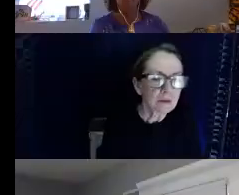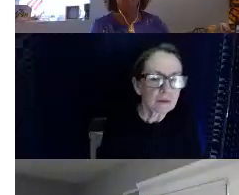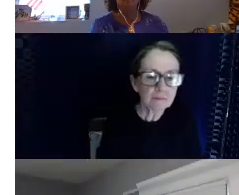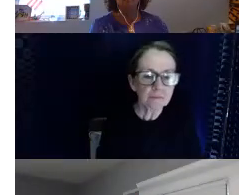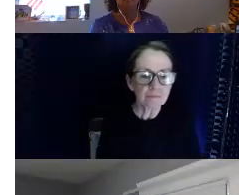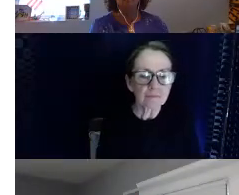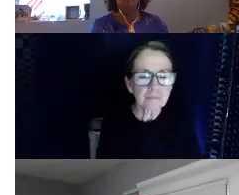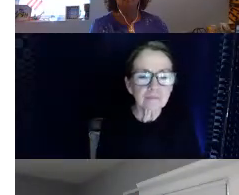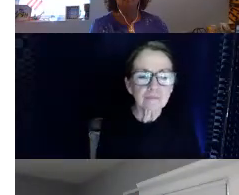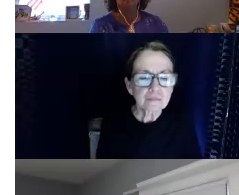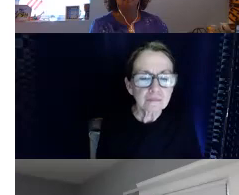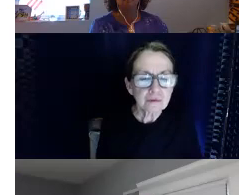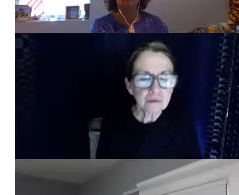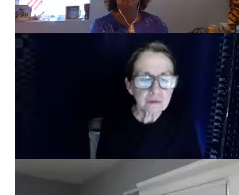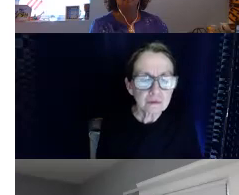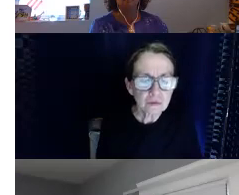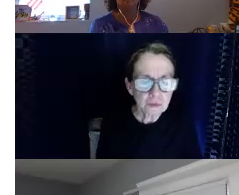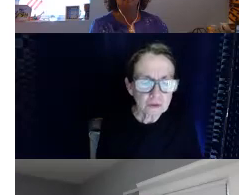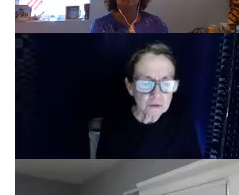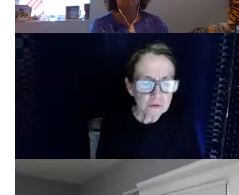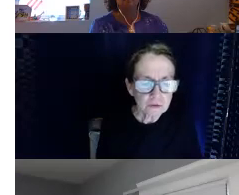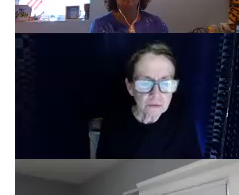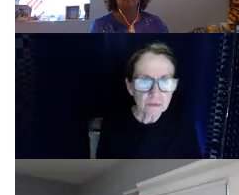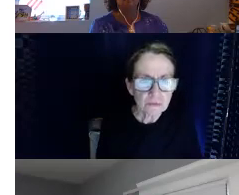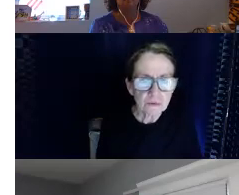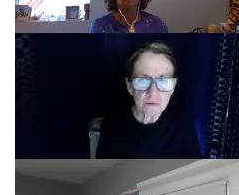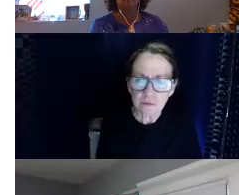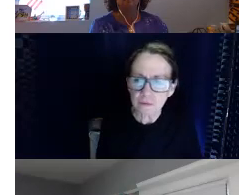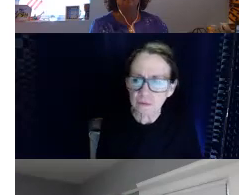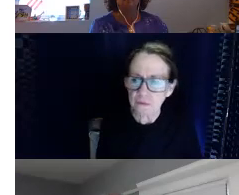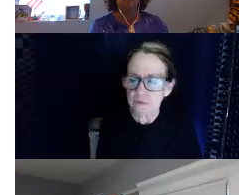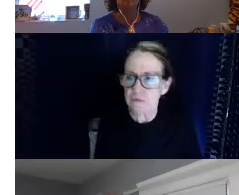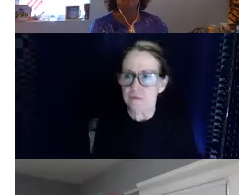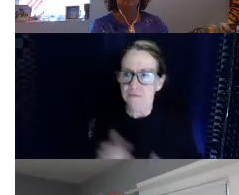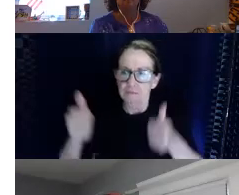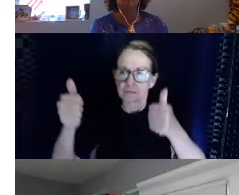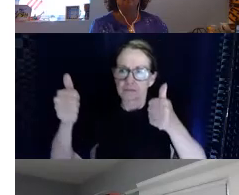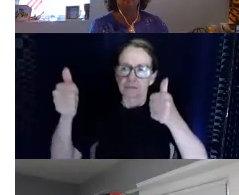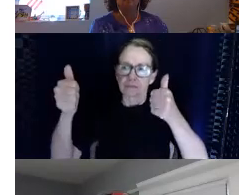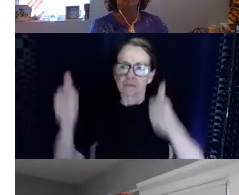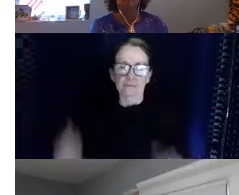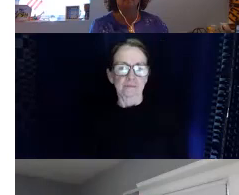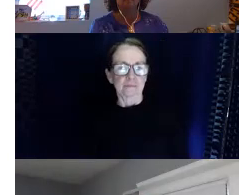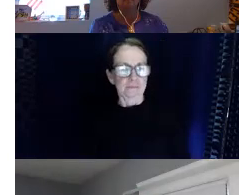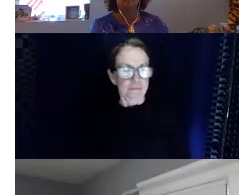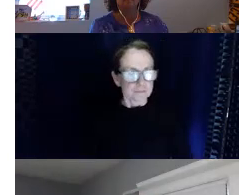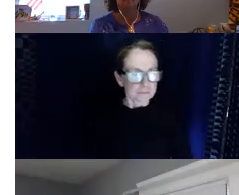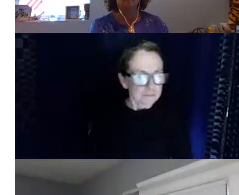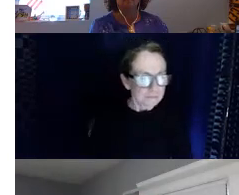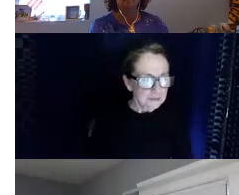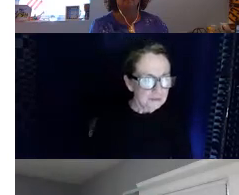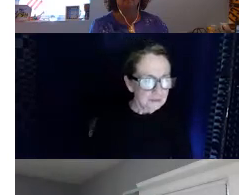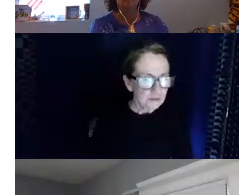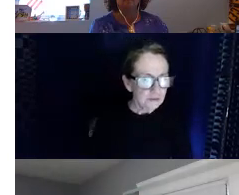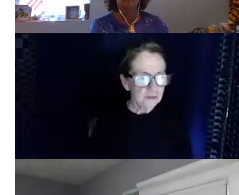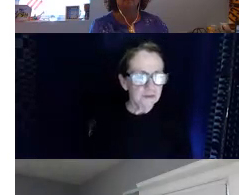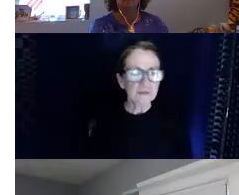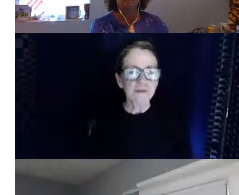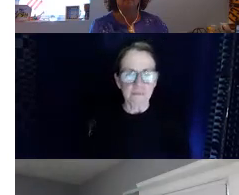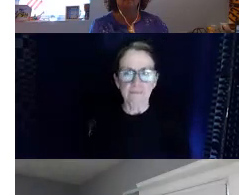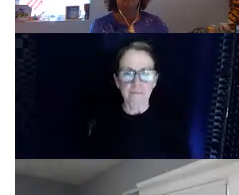SORRY, EARNEST ISN'T LOOKING RIGHT NOW.